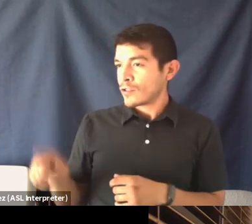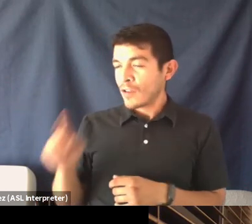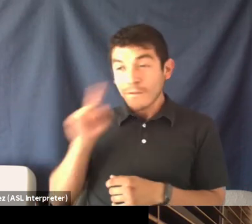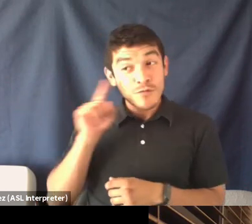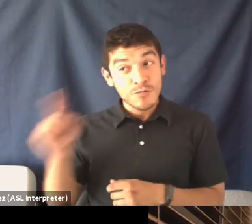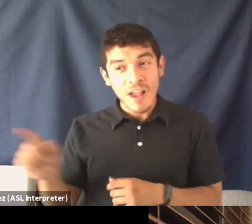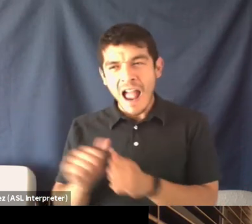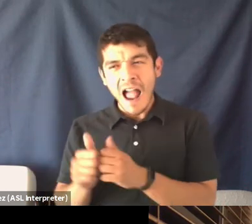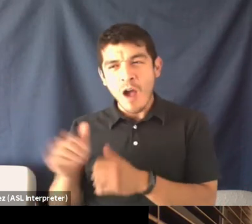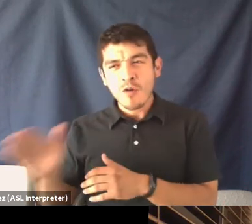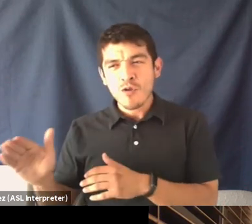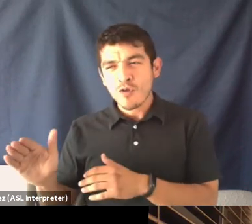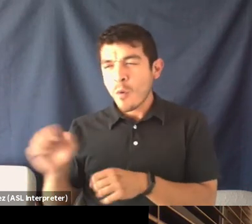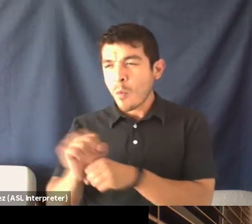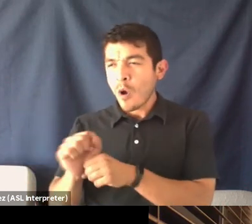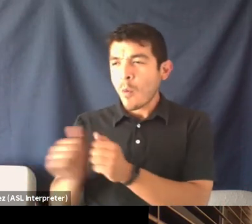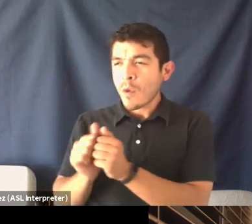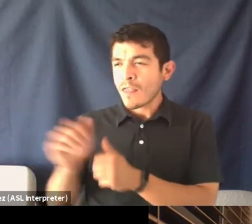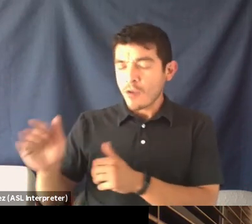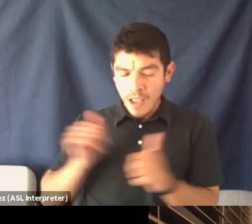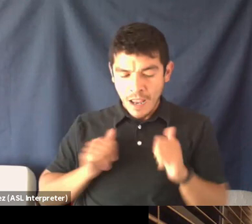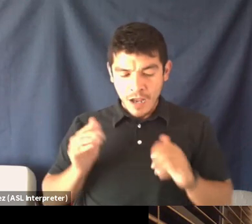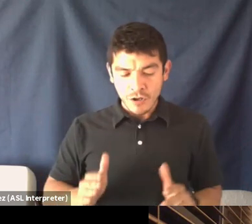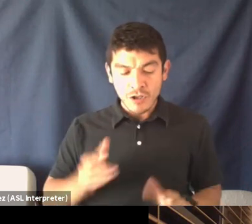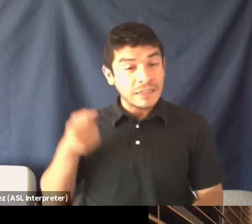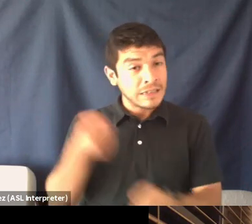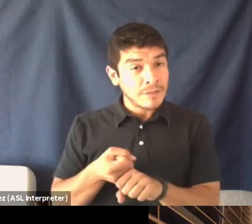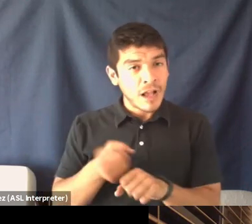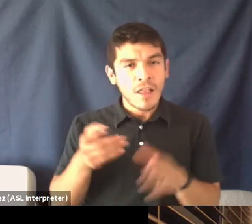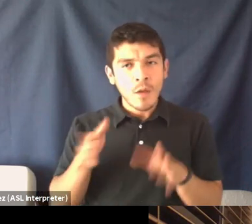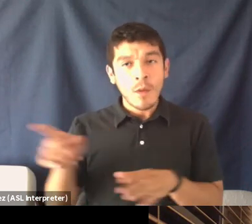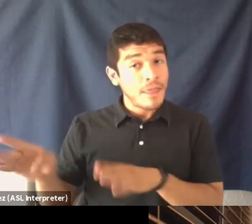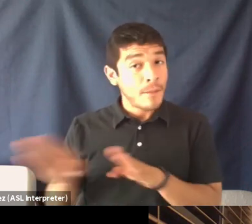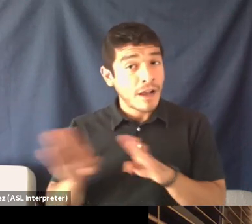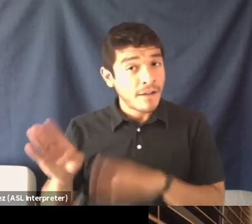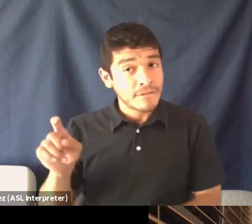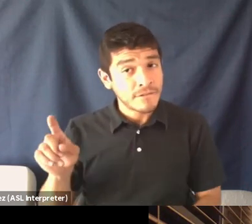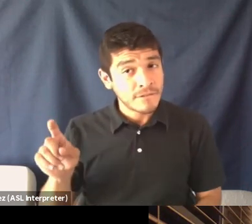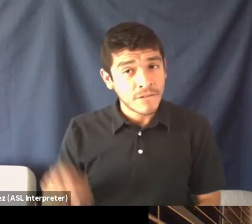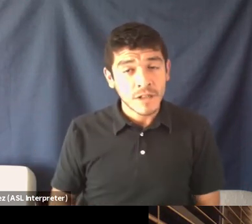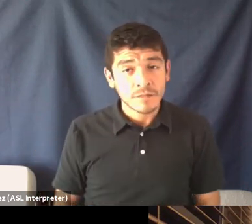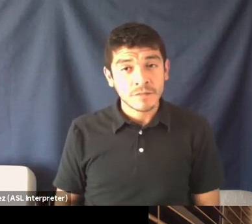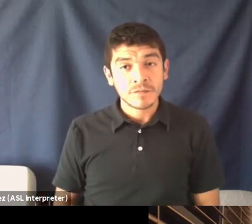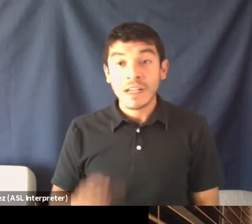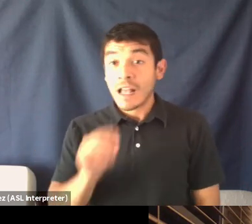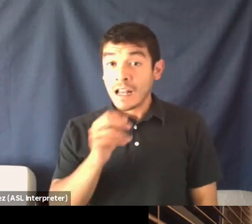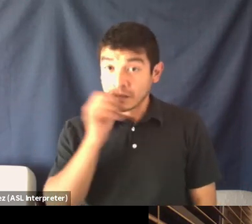your interaction with your subjects impacts the way they behave. Totally. I find it always very interesting.